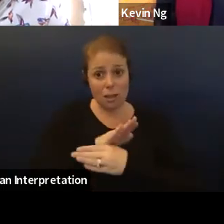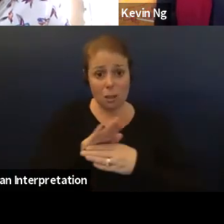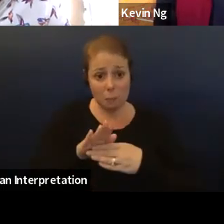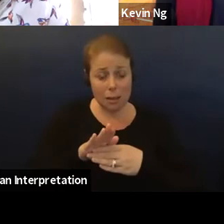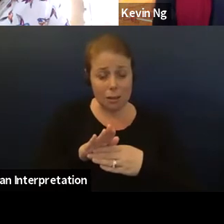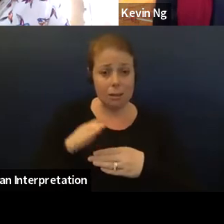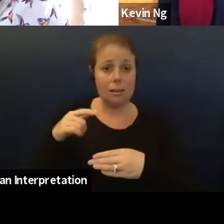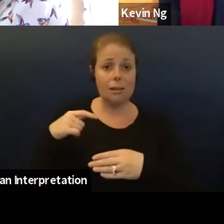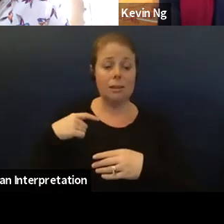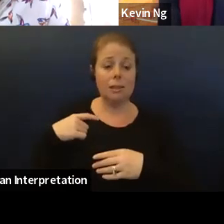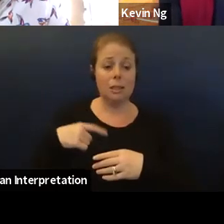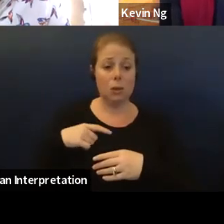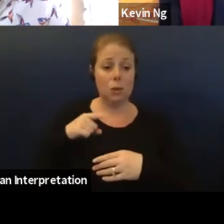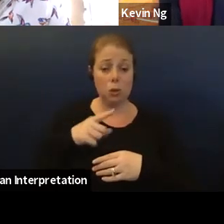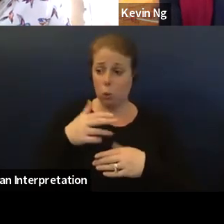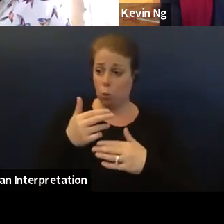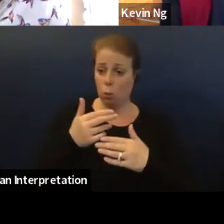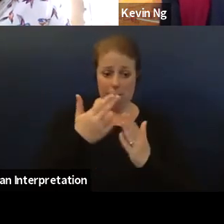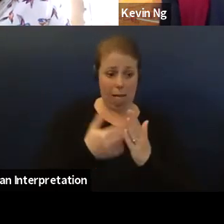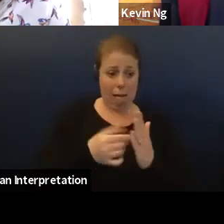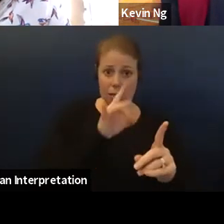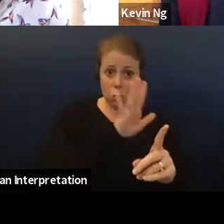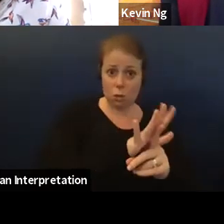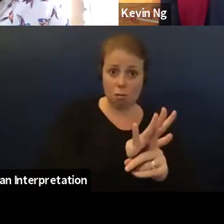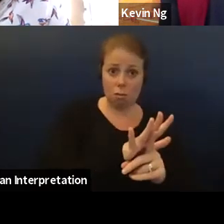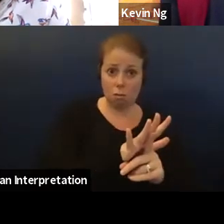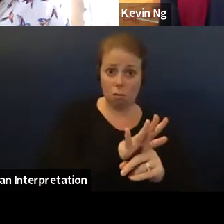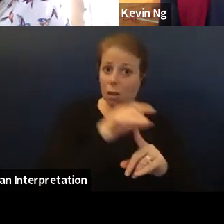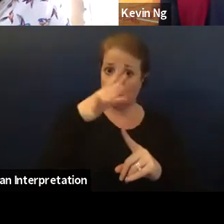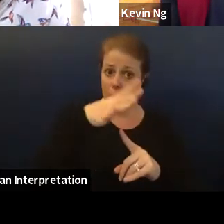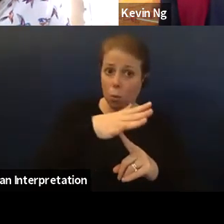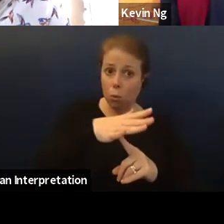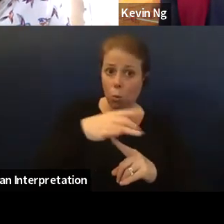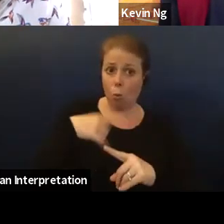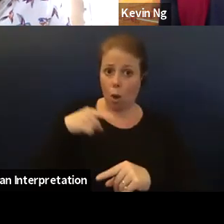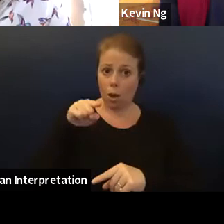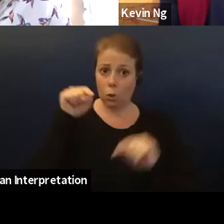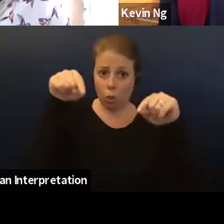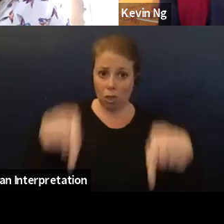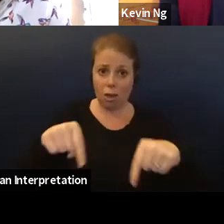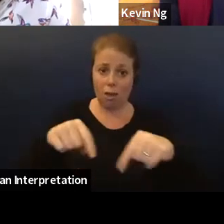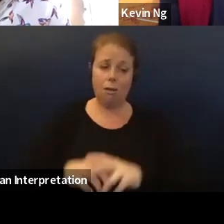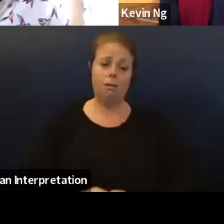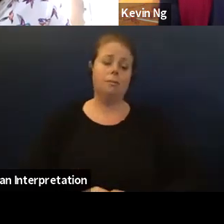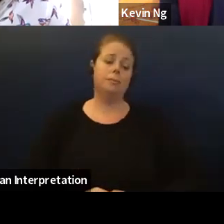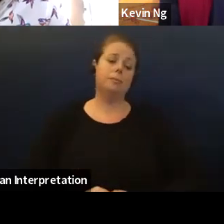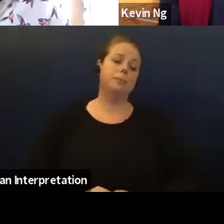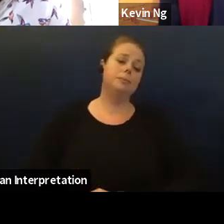really important. And also I think something that I would kind of also like to say is that like